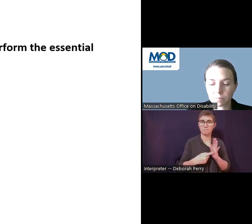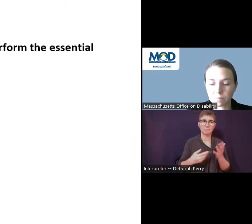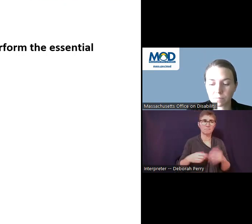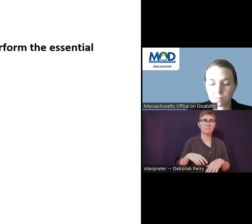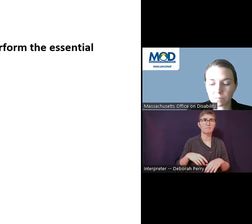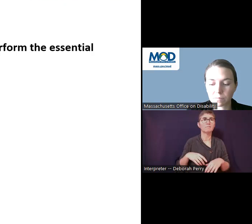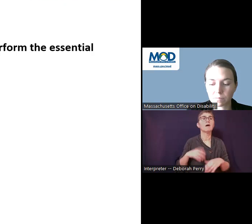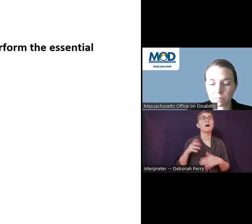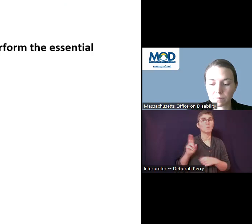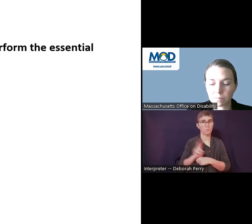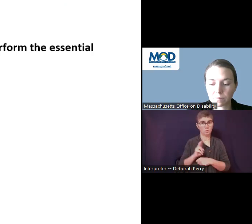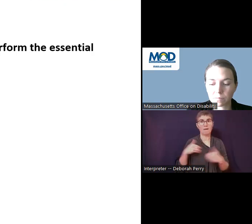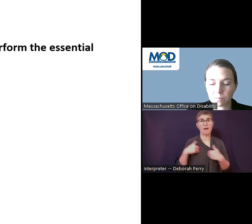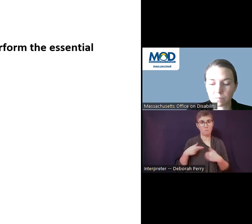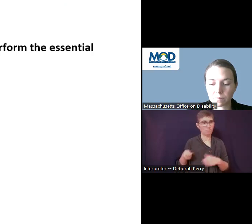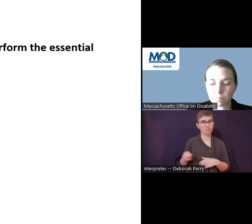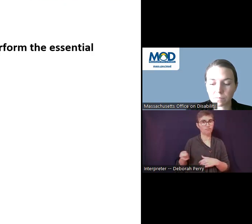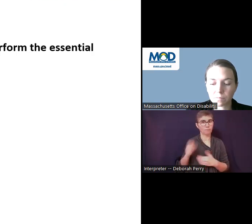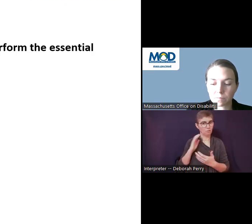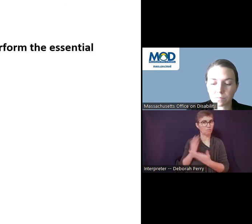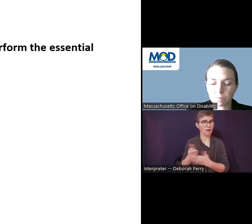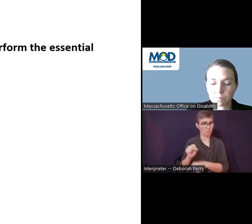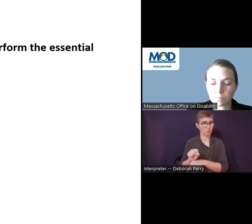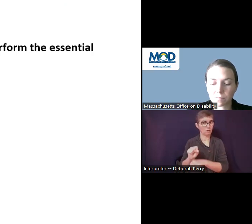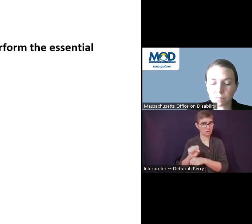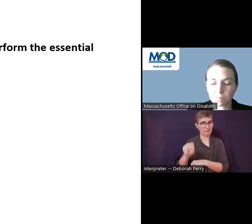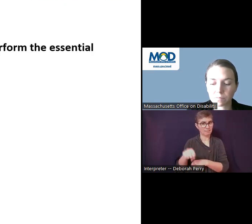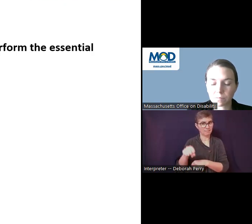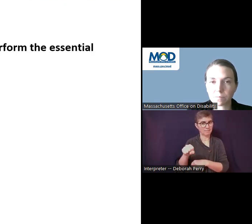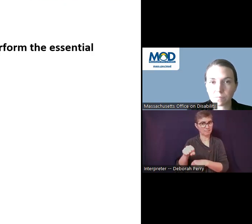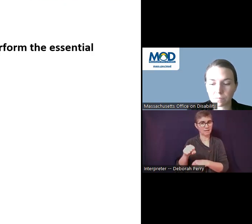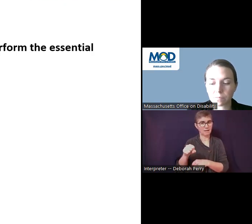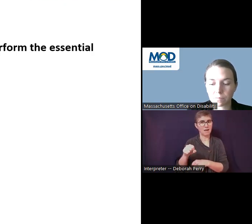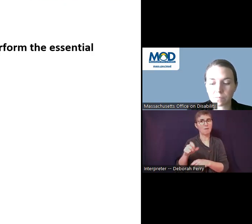get to work within the service animal is like attached to a wall hook or something like that and